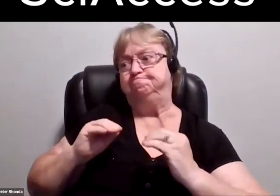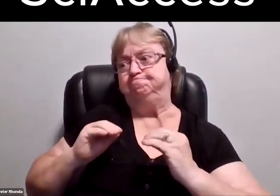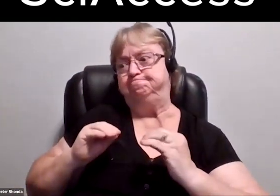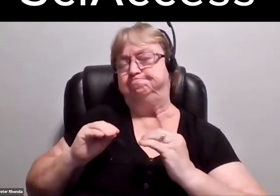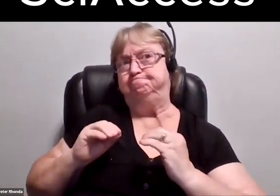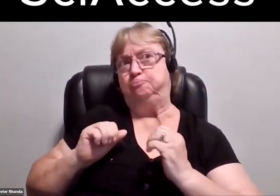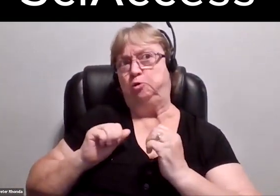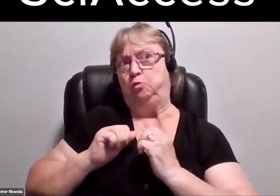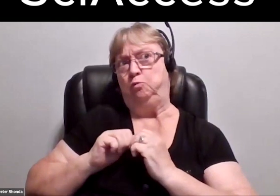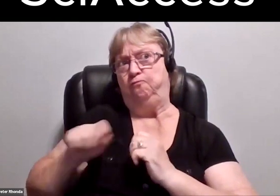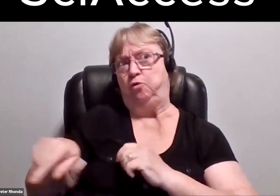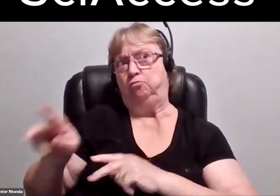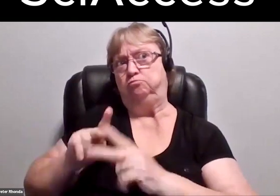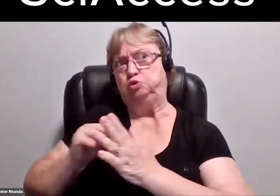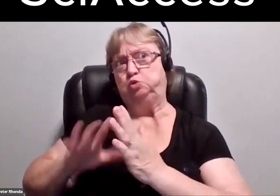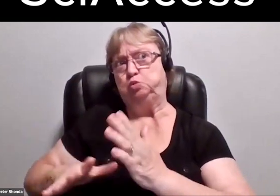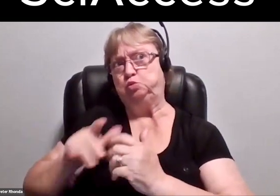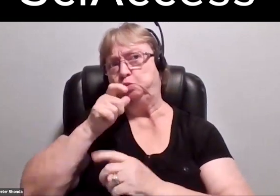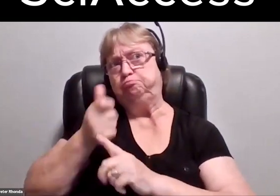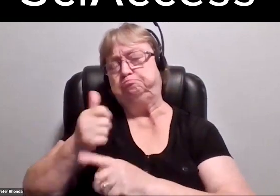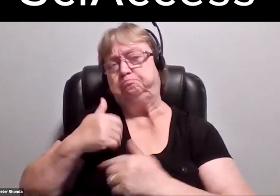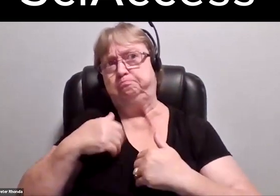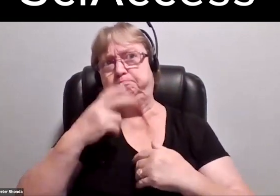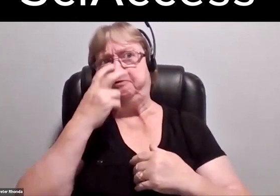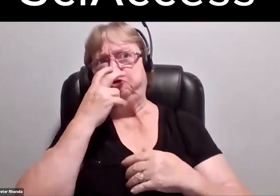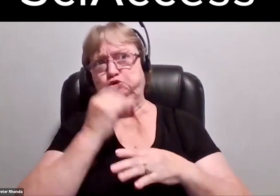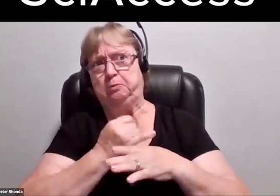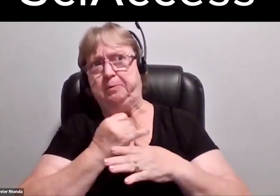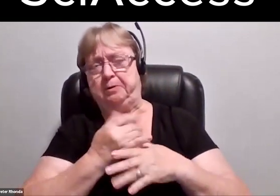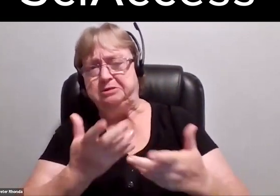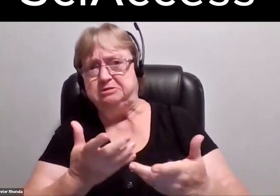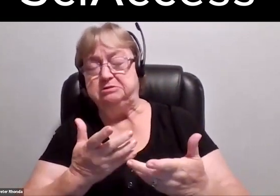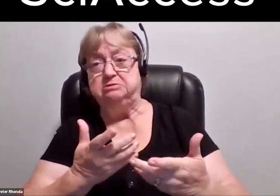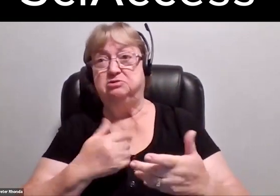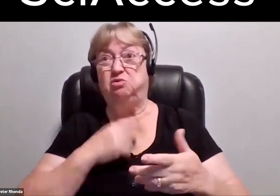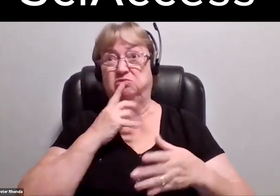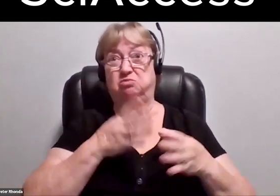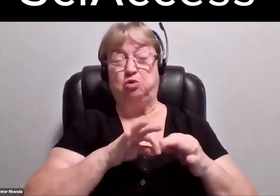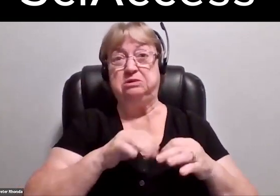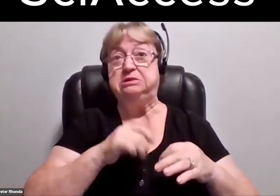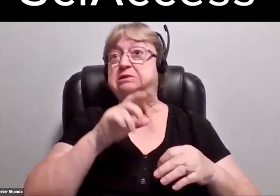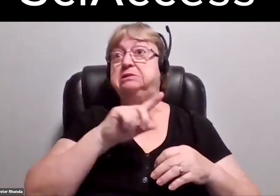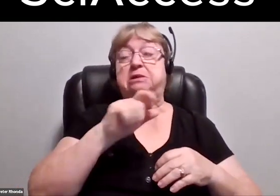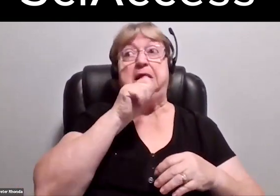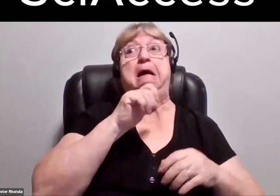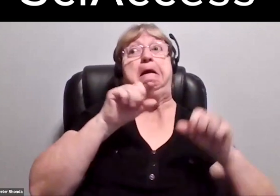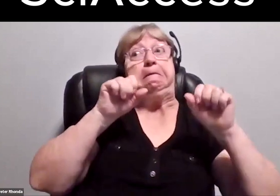I think it's important to emphasize, the question isn't, can we teach the wonders of the universe?